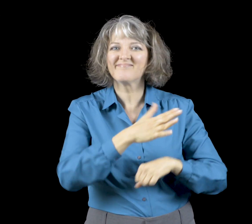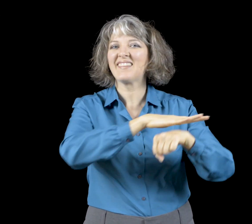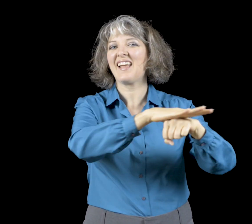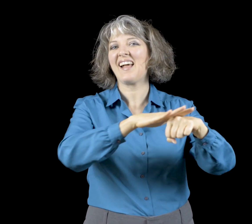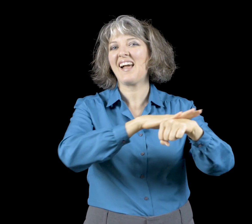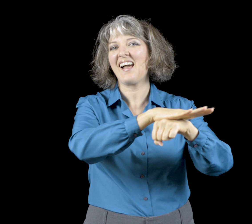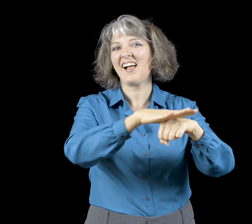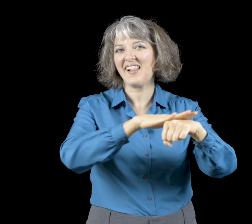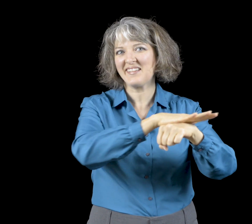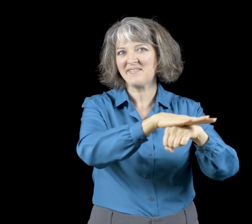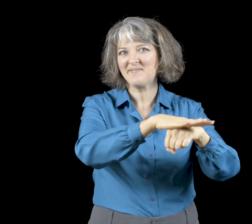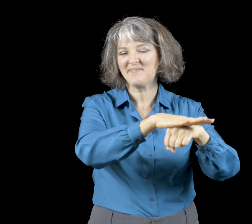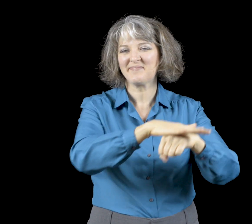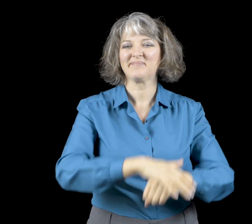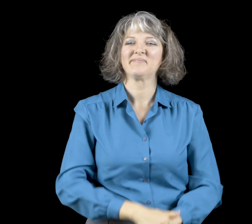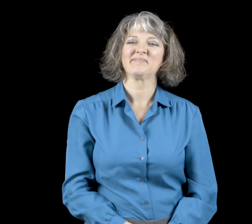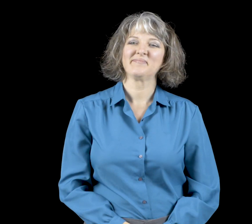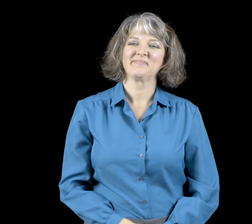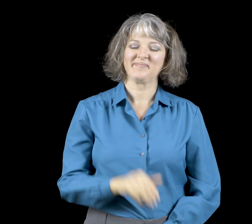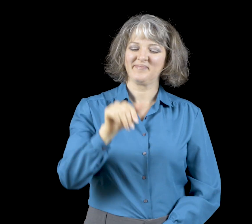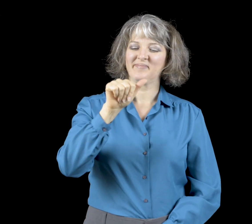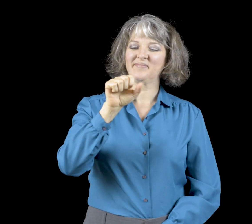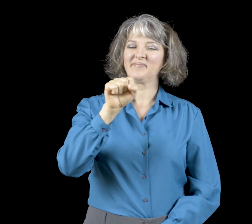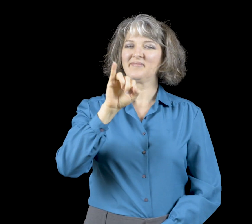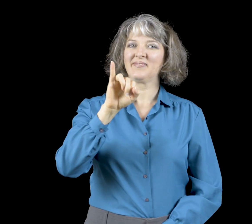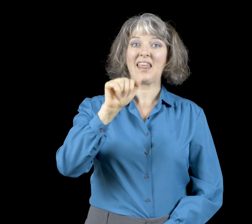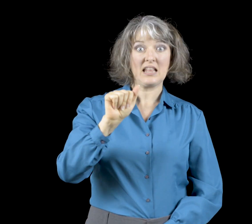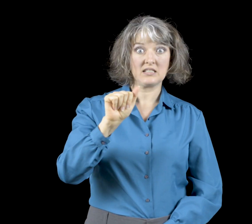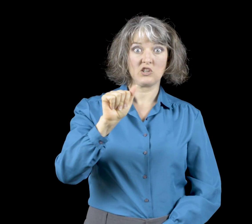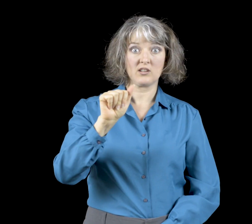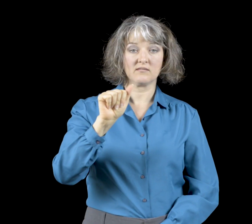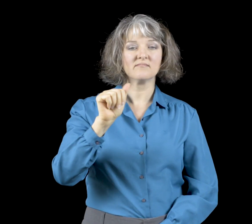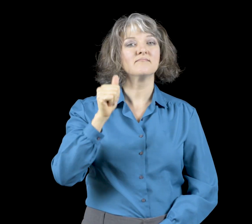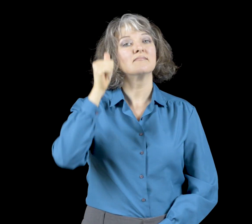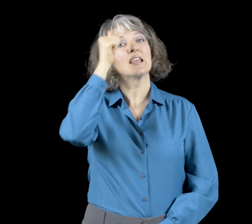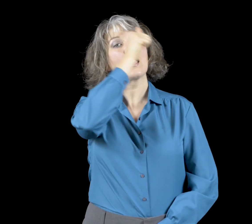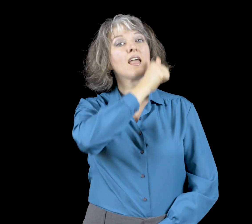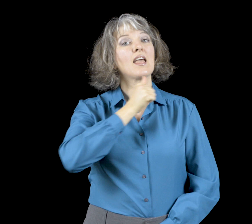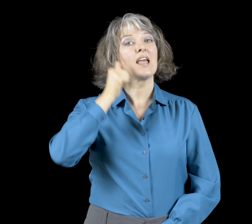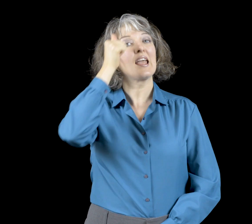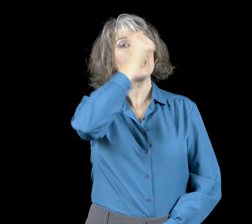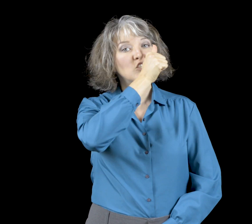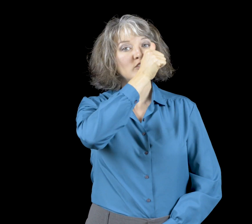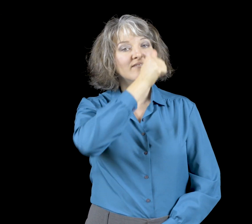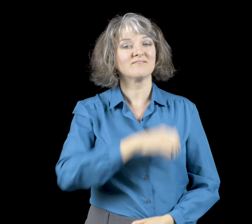Island A-S-I-A Asia